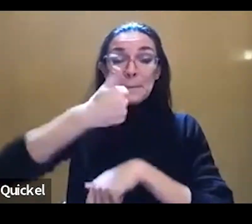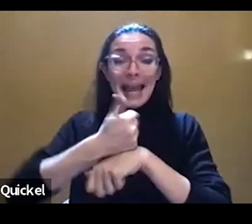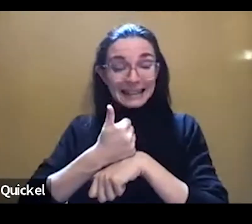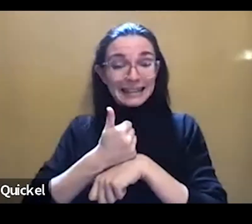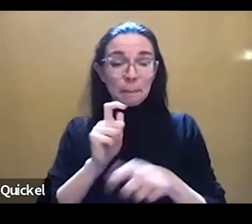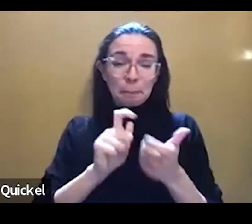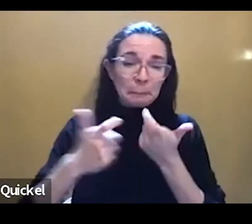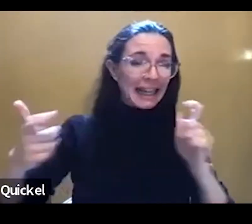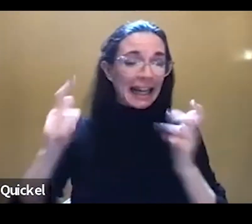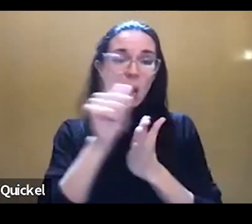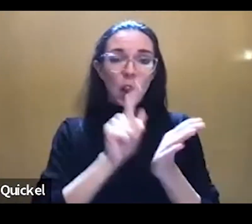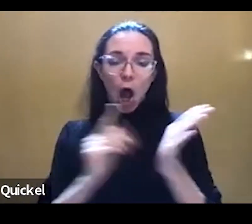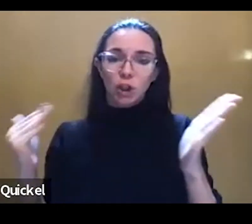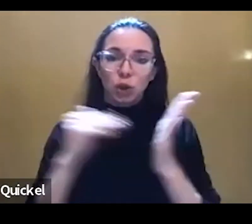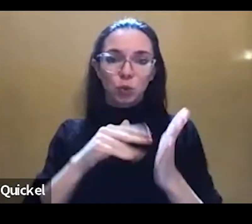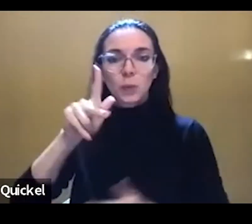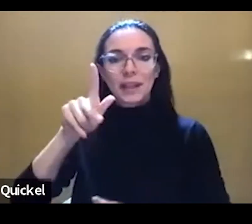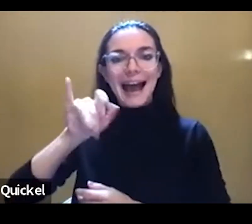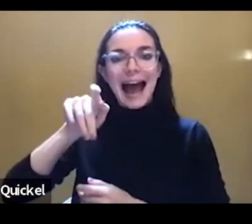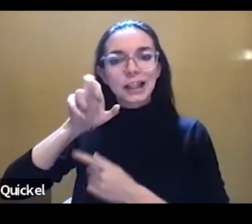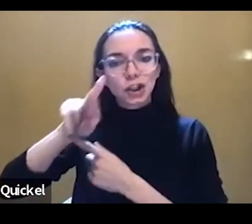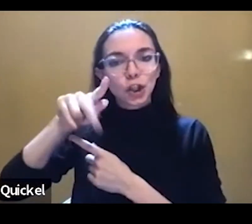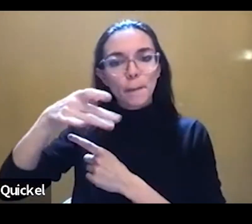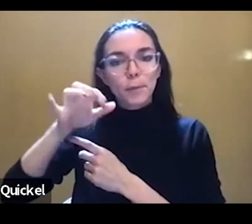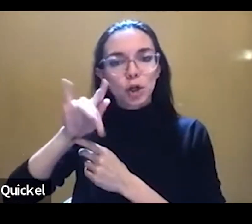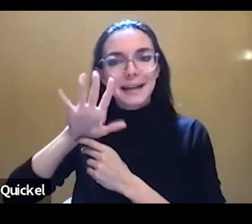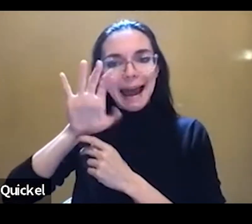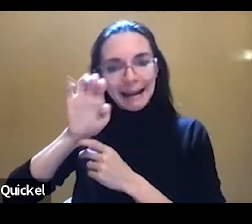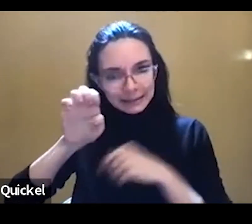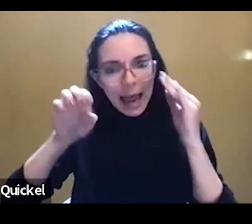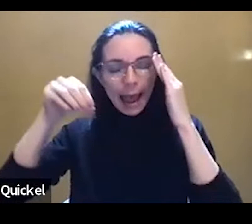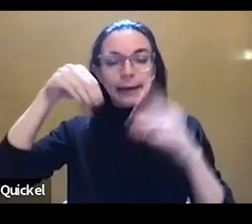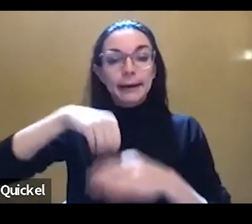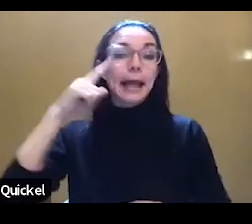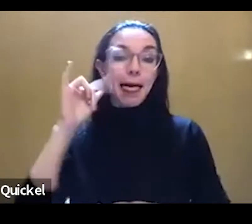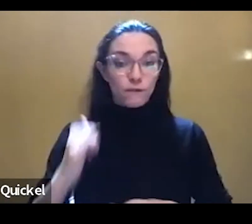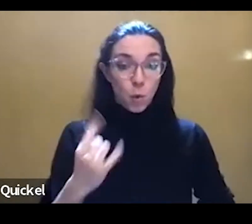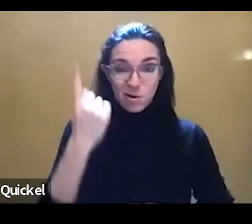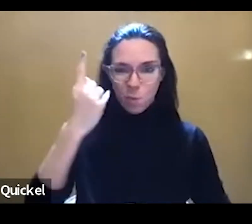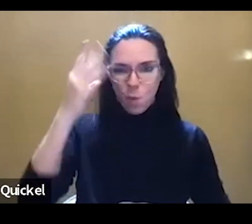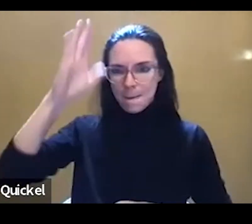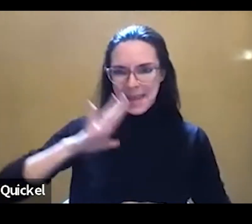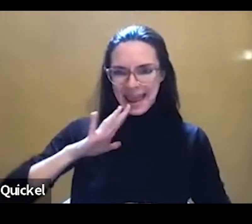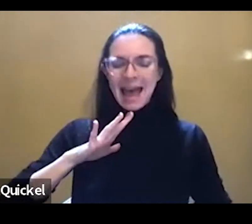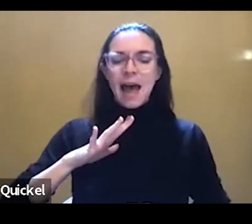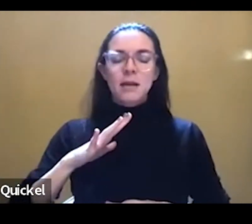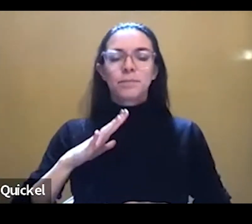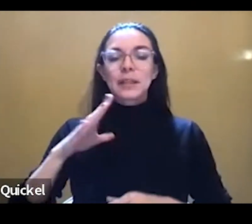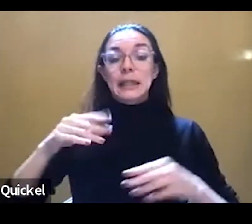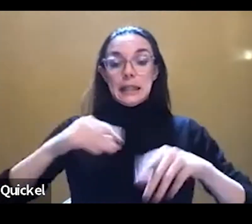Kaiser Permanente out in California brought by a man that was continuously interviewed in his